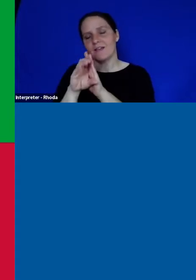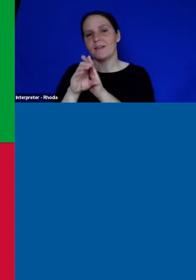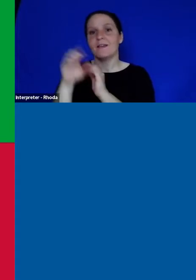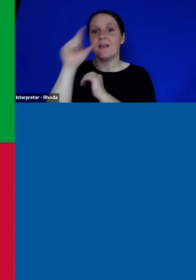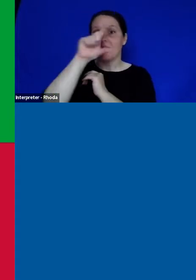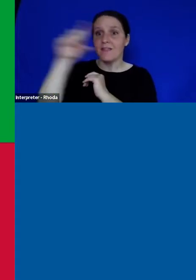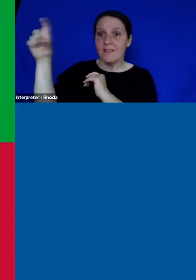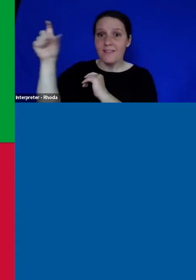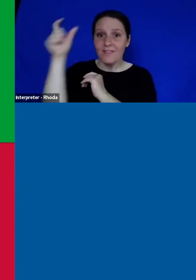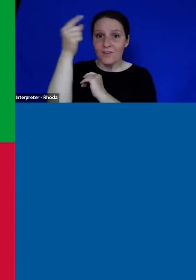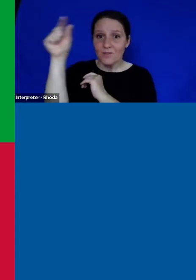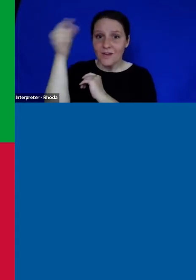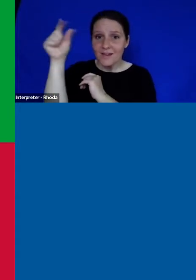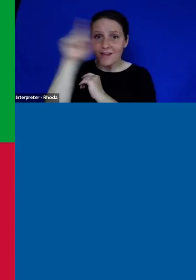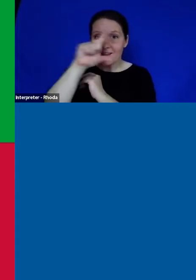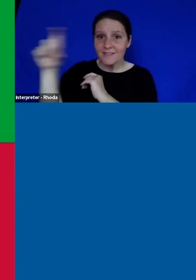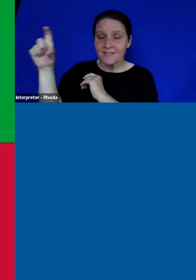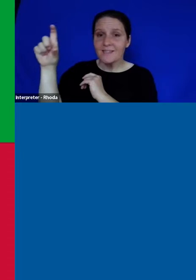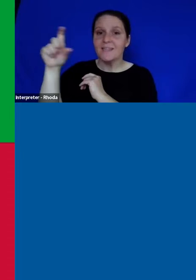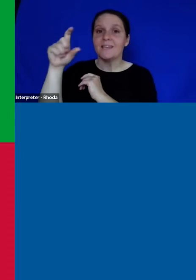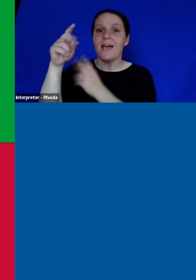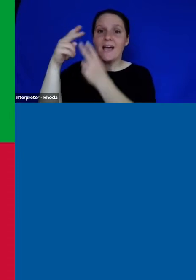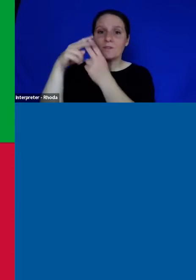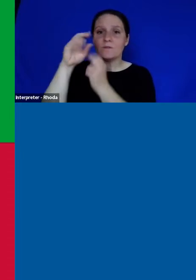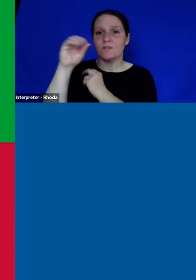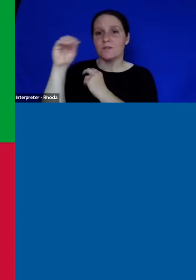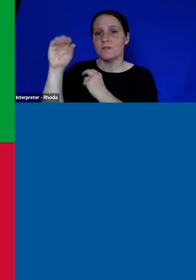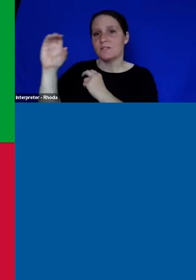which has the hex code of 00CA51 and then we have the yellow,